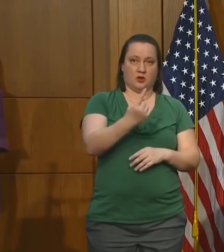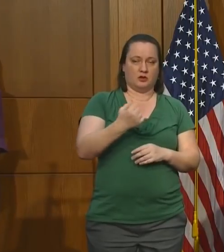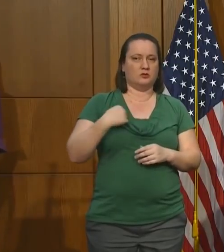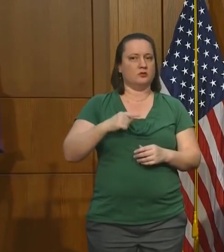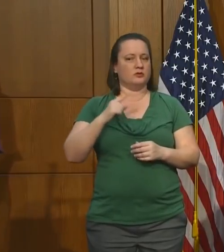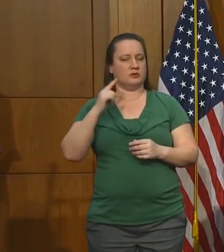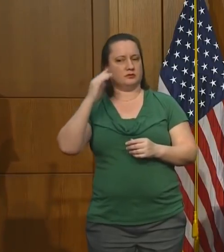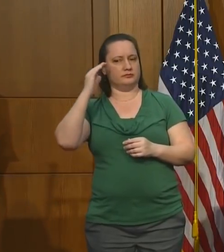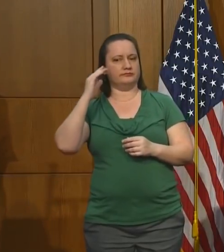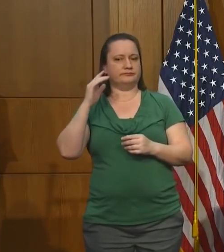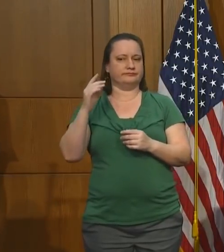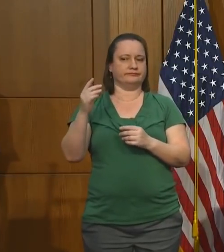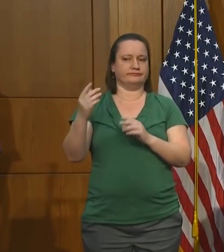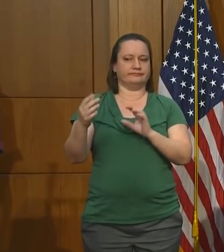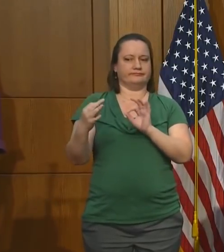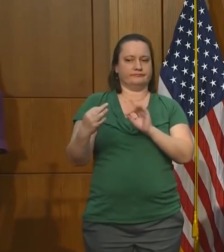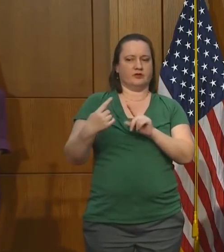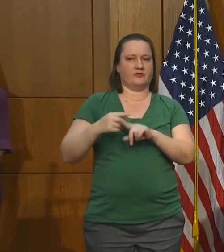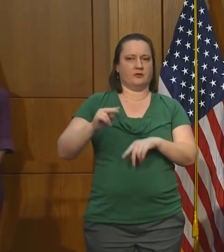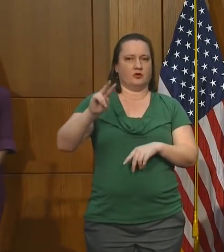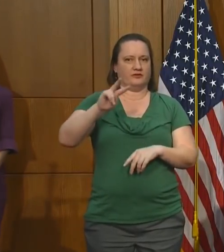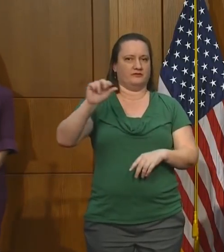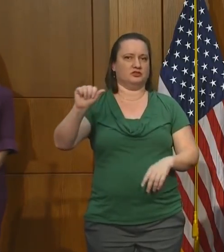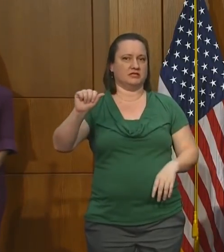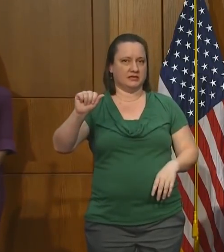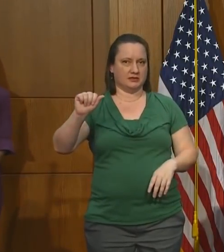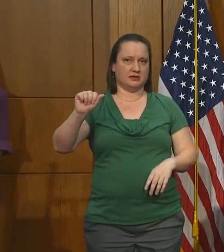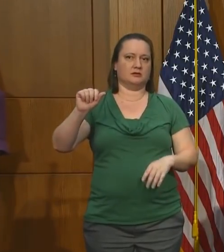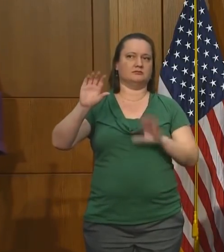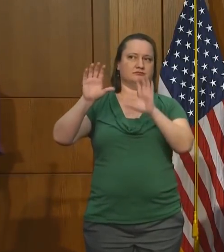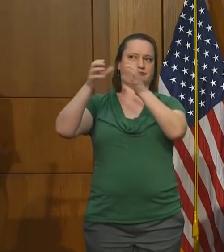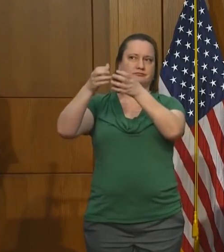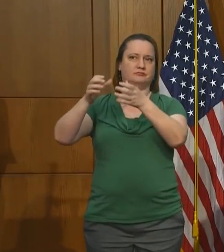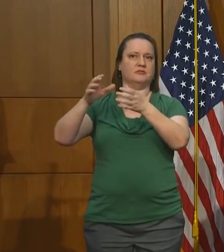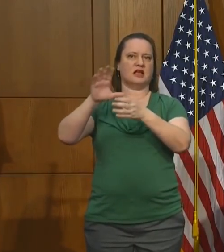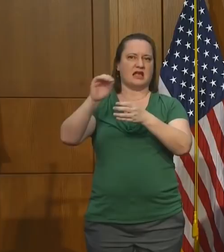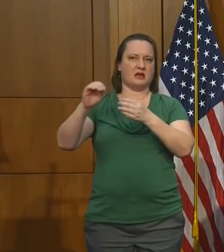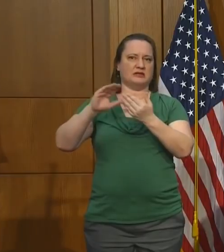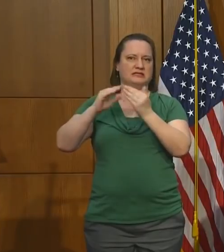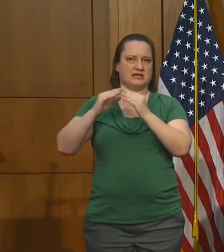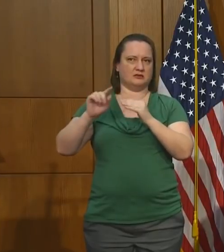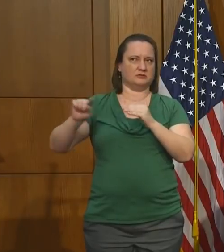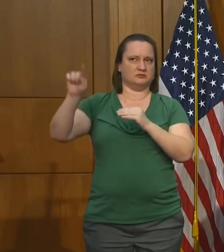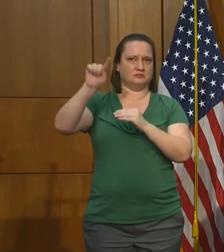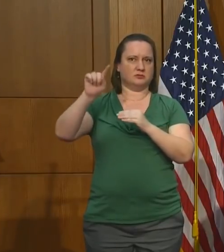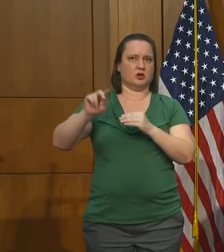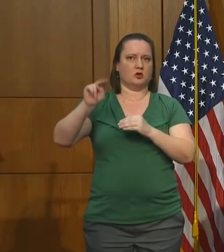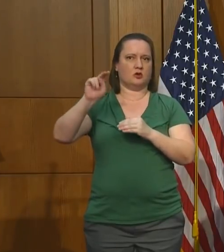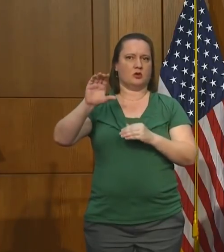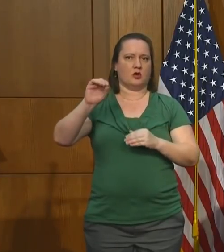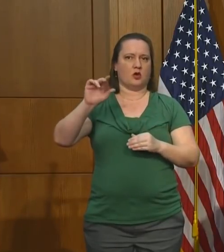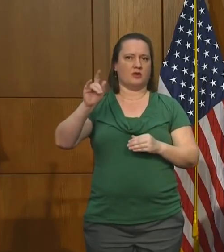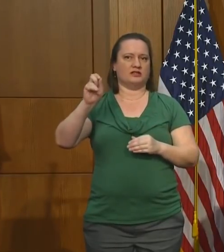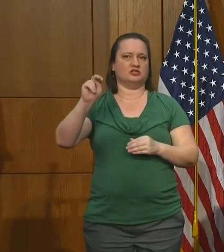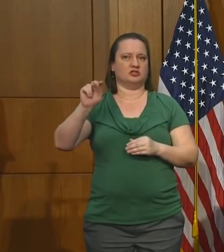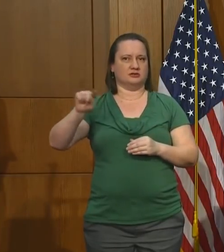COMMONWEALTH ENTER PHASE ONE AND WE HAVE HEARD FROM NORTHERN VIRGINIA- THE NORTHERN VIRGINIA REGIONAL COMMISSION WHICH IS A COLLECTION OF. GOVERNMENTS THE